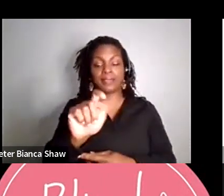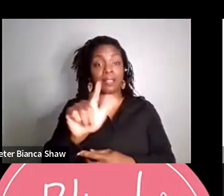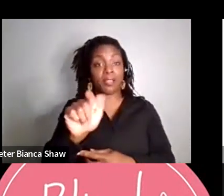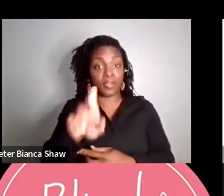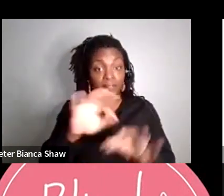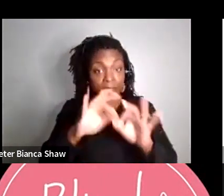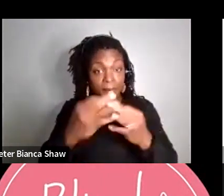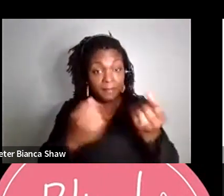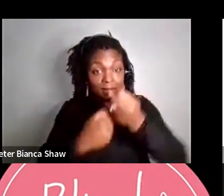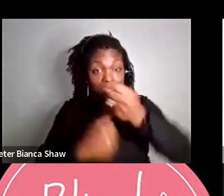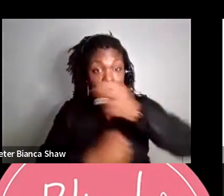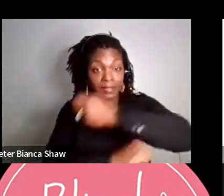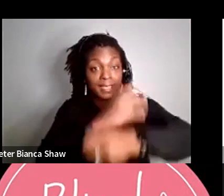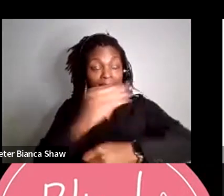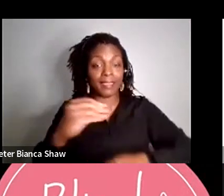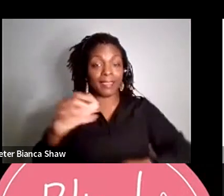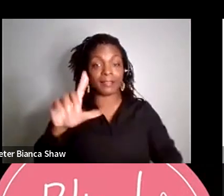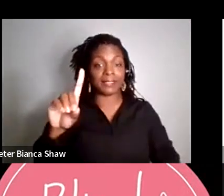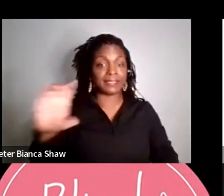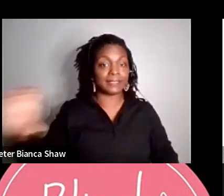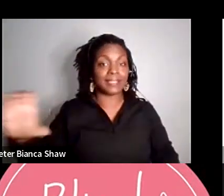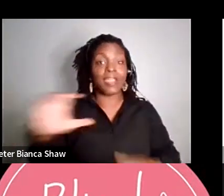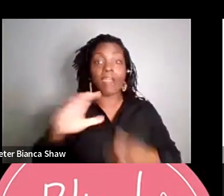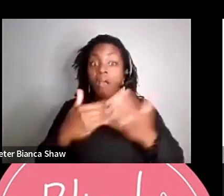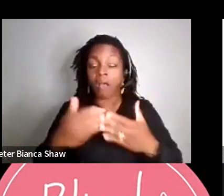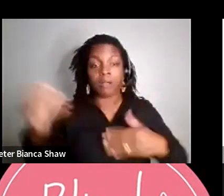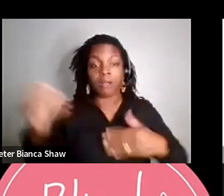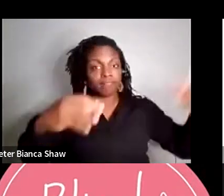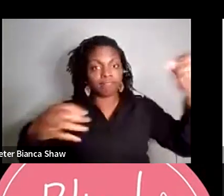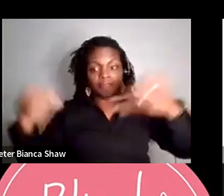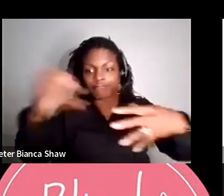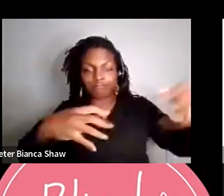They all came in and pitched in to help us make this happen so again.